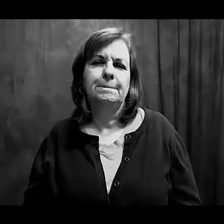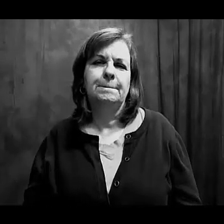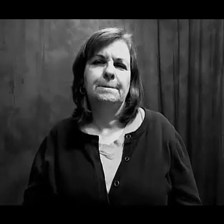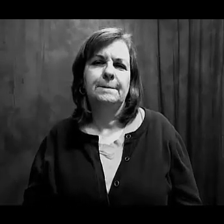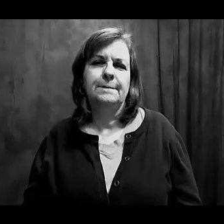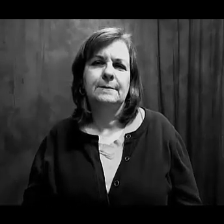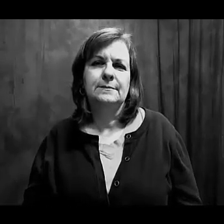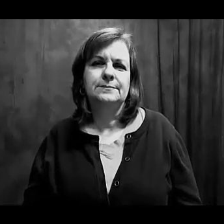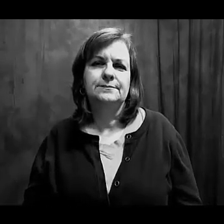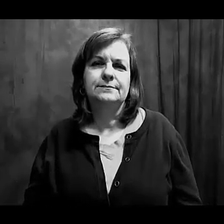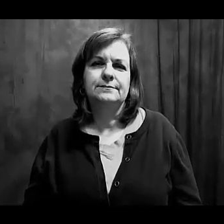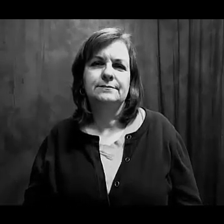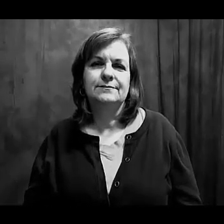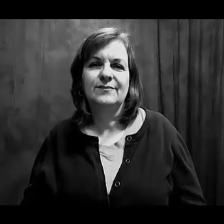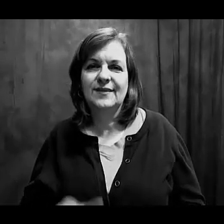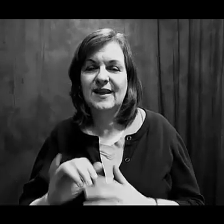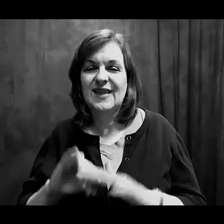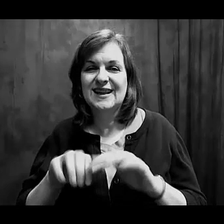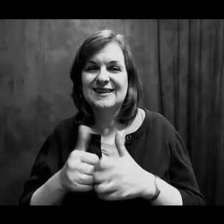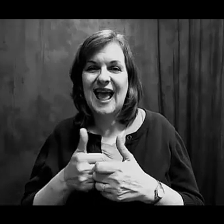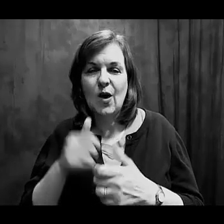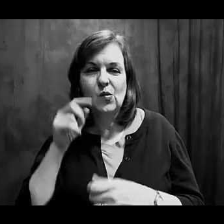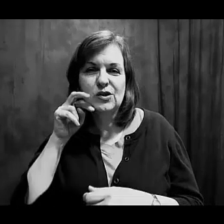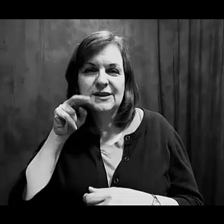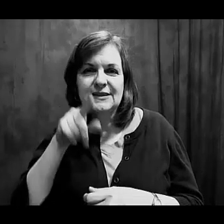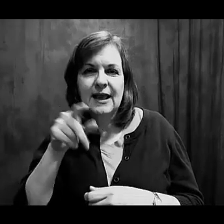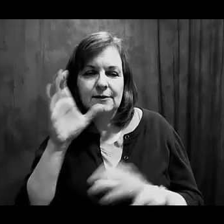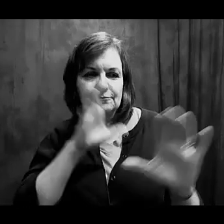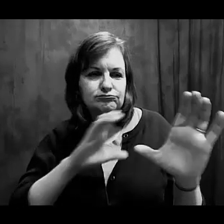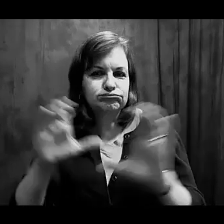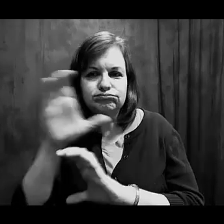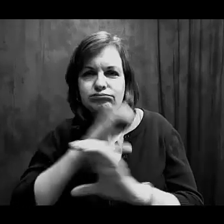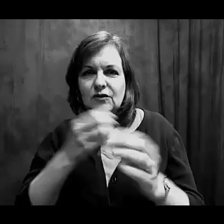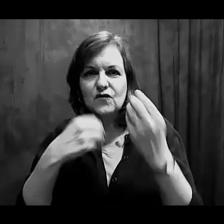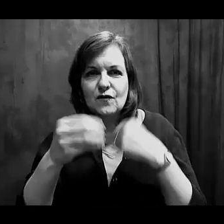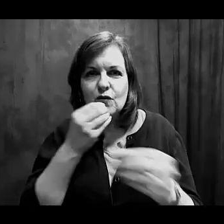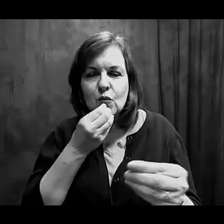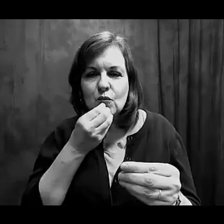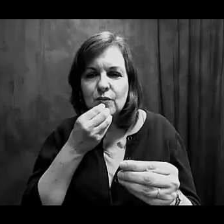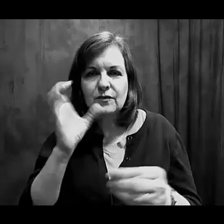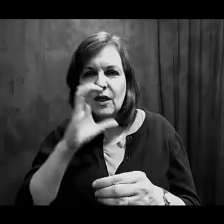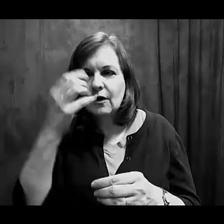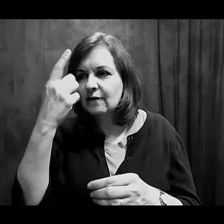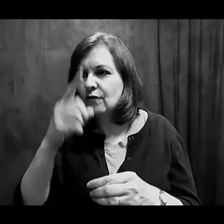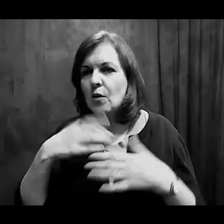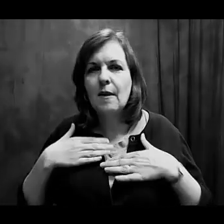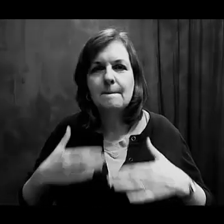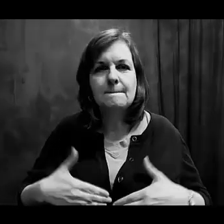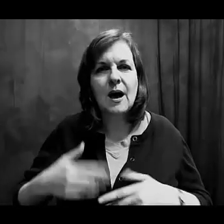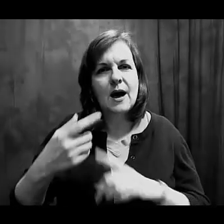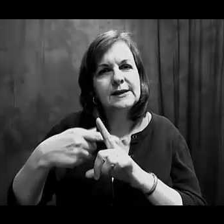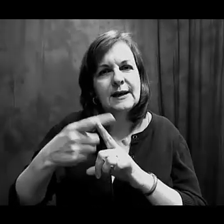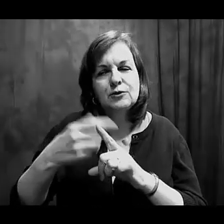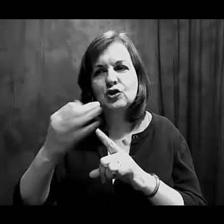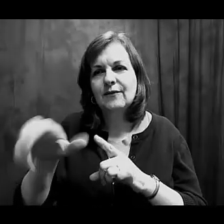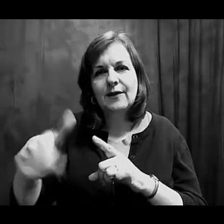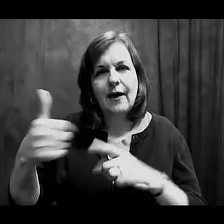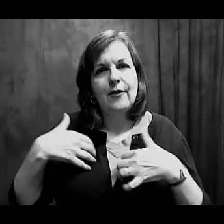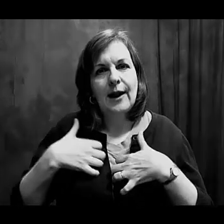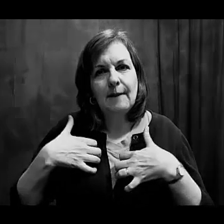they hunt by body temperature right? by body temperature sensing